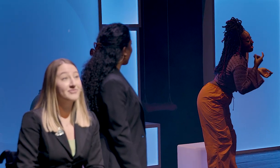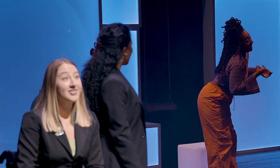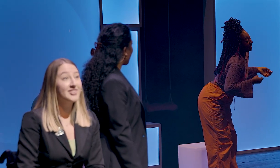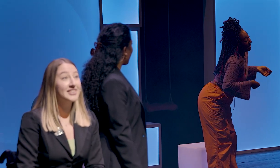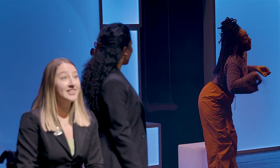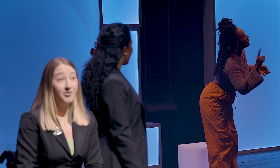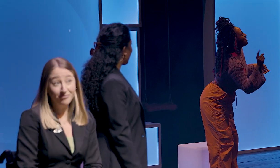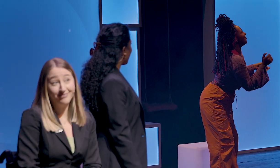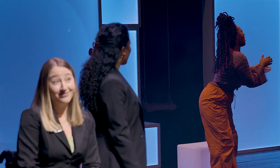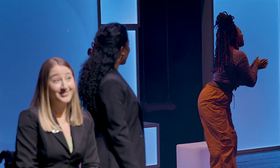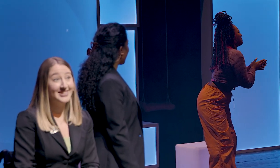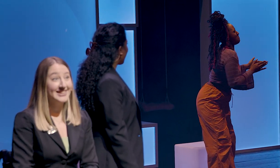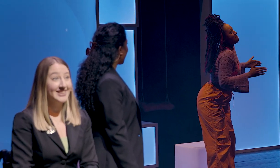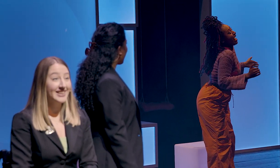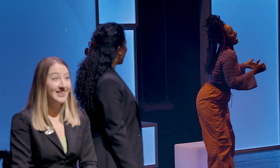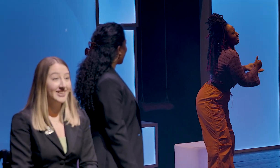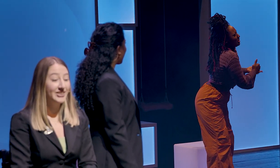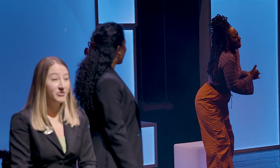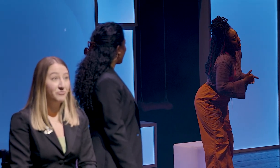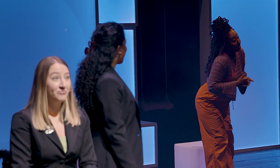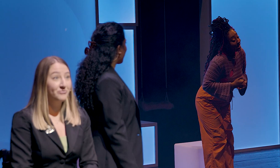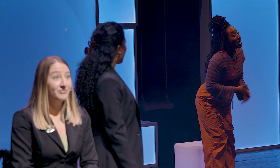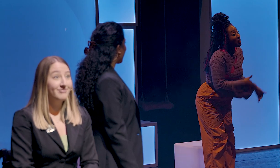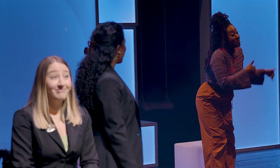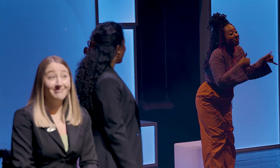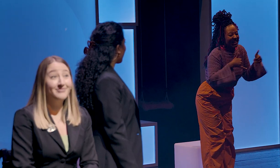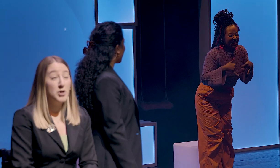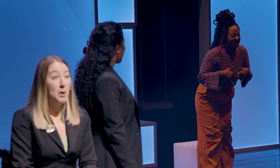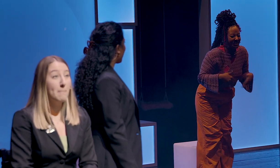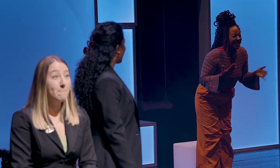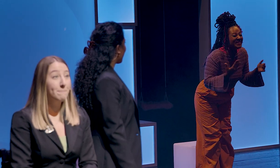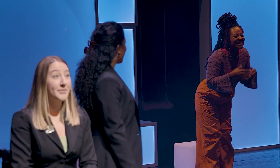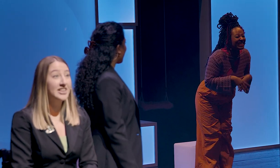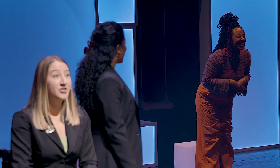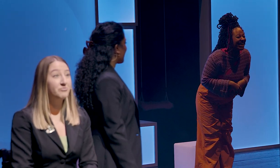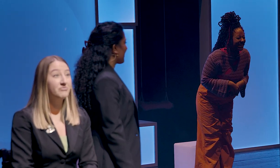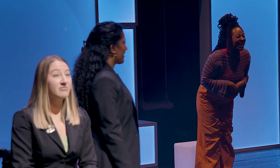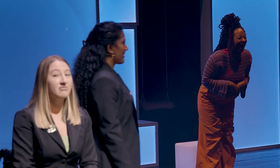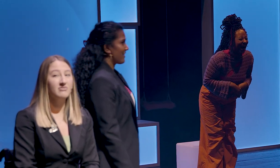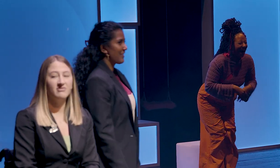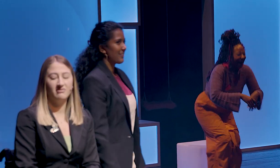Carmichael, one of our major donors? He'll be presenting you with your award tonight.